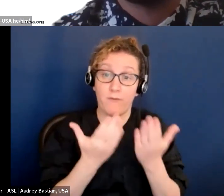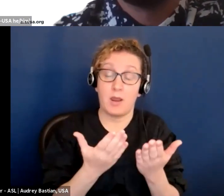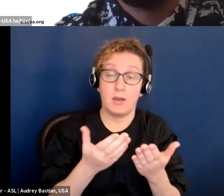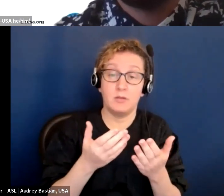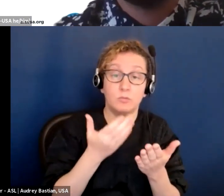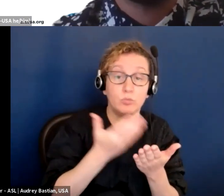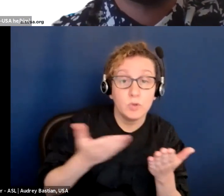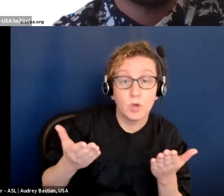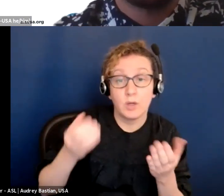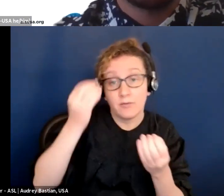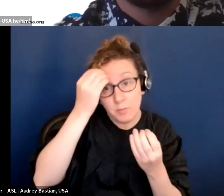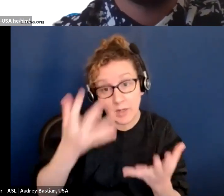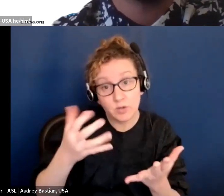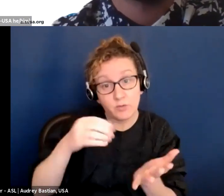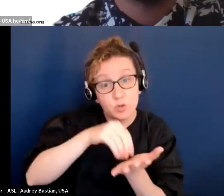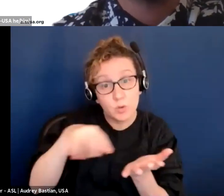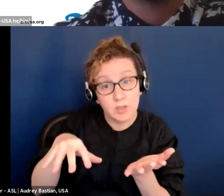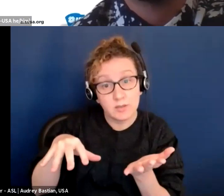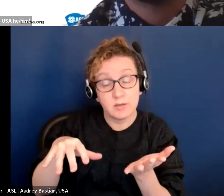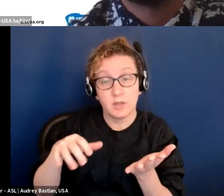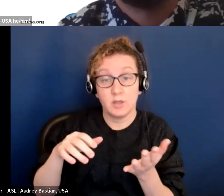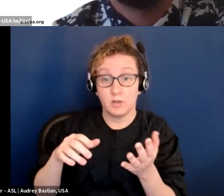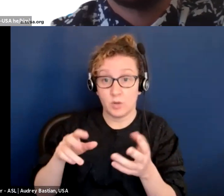whether they are preparing for once they are on program.